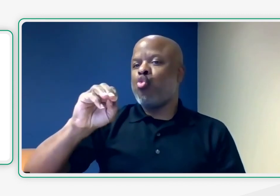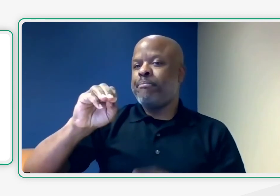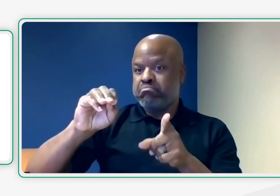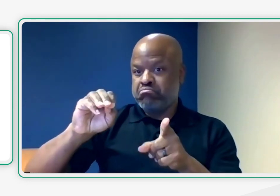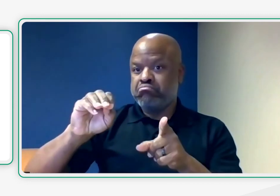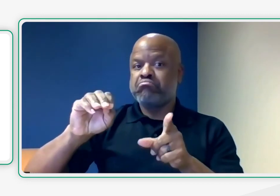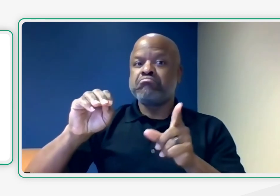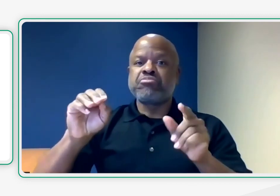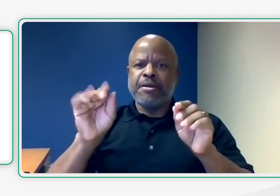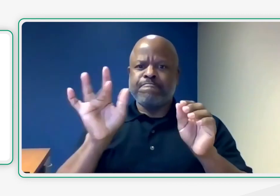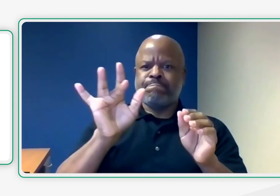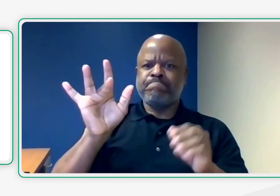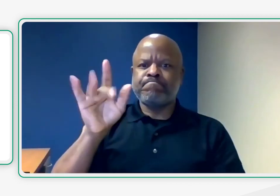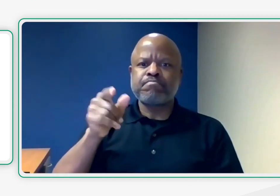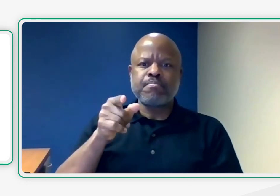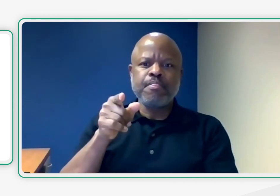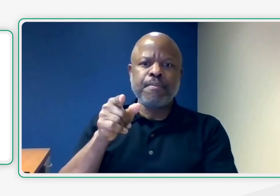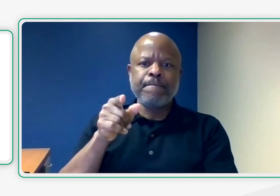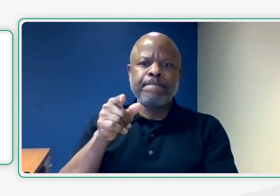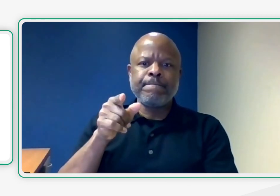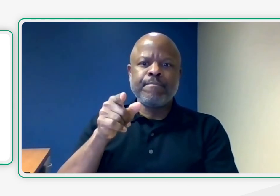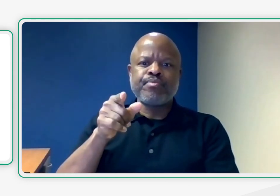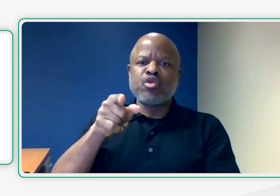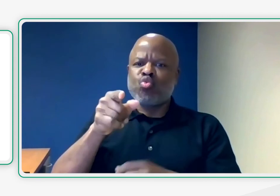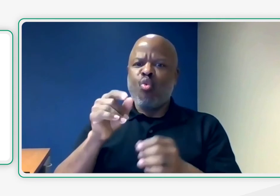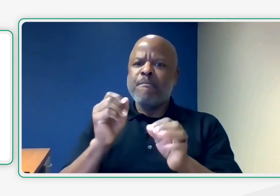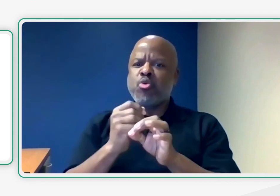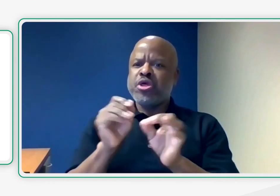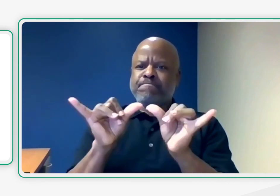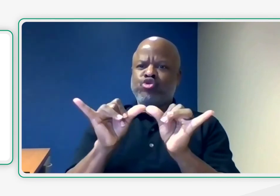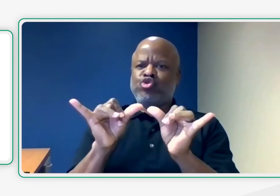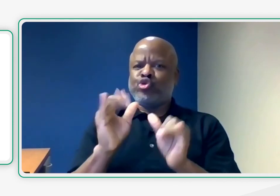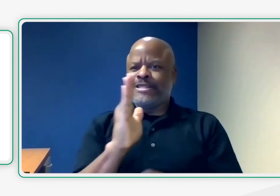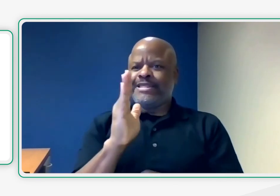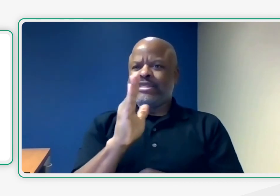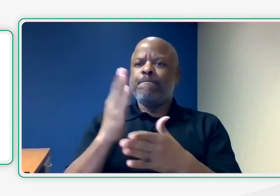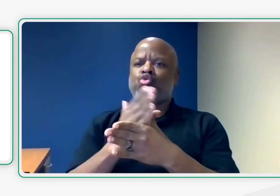And again we encourage you to have the most recent update of Zoom, so that you can have all these features available to you.